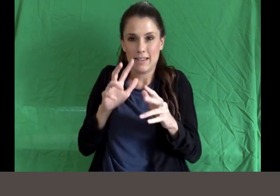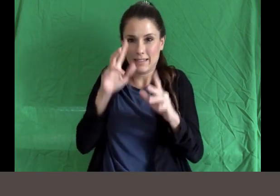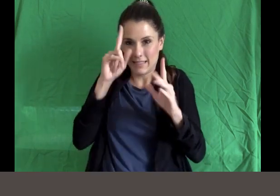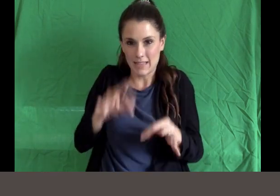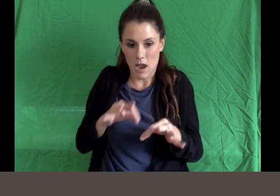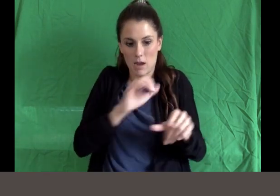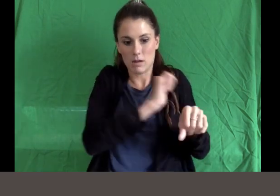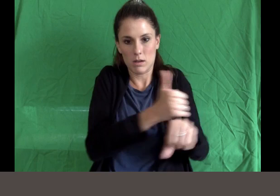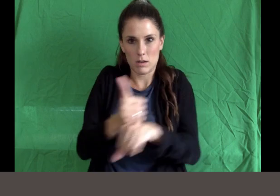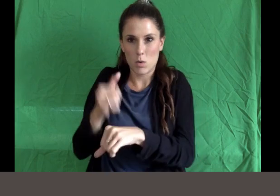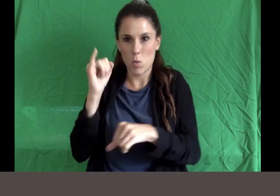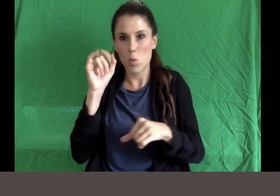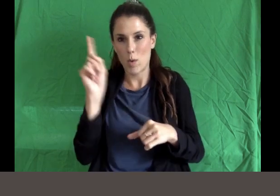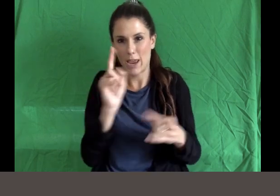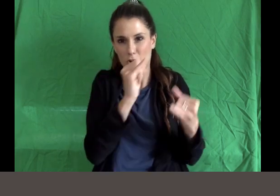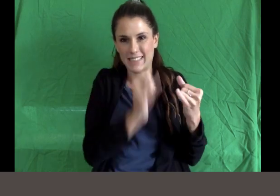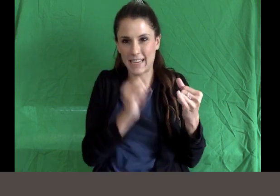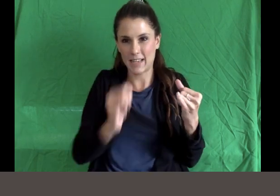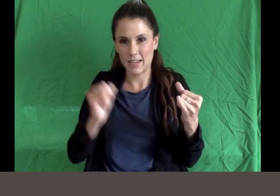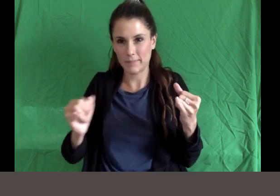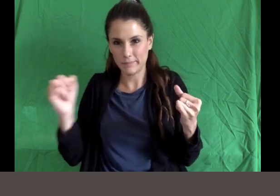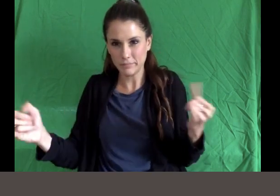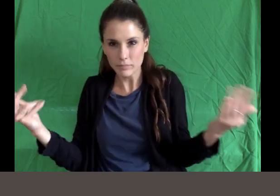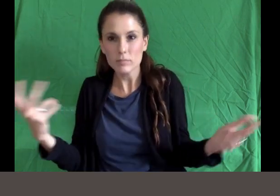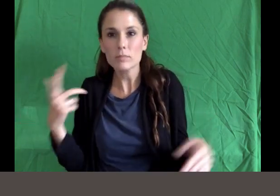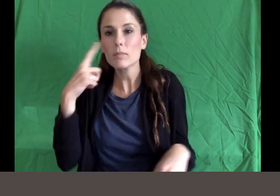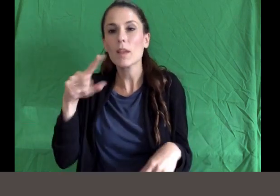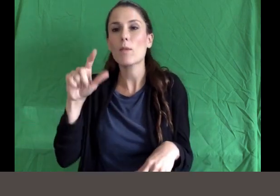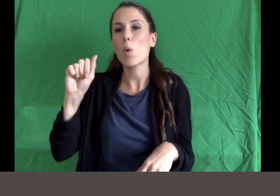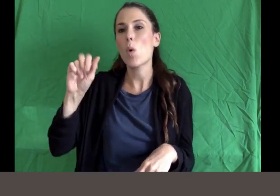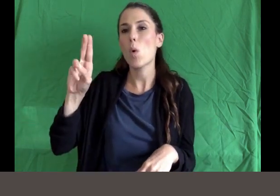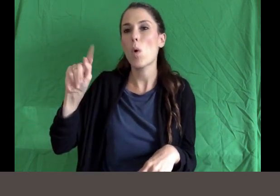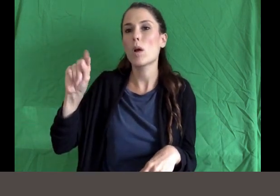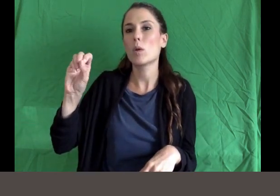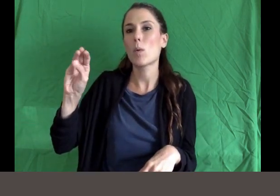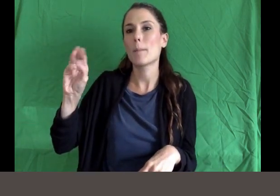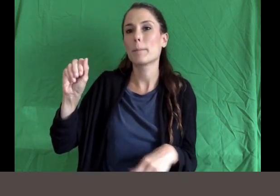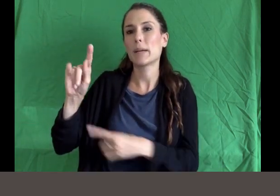charts generally by Matplotlib we don't always want to be supplying our ticks manually and so we